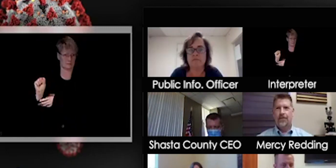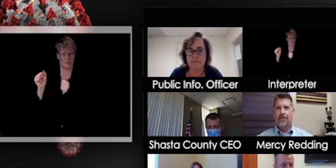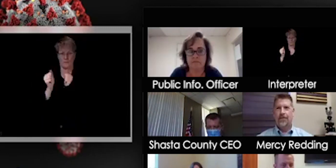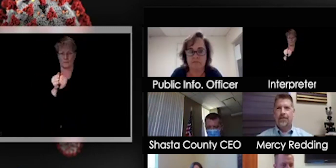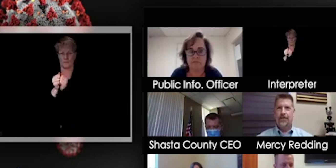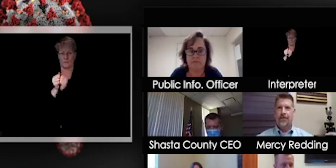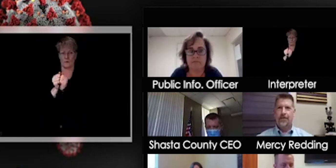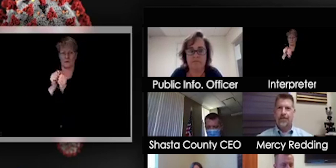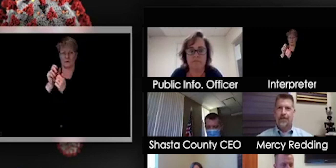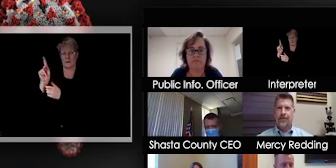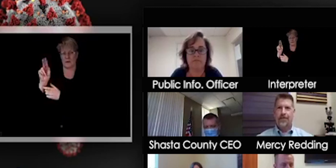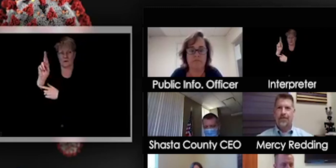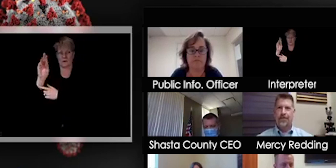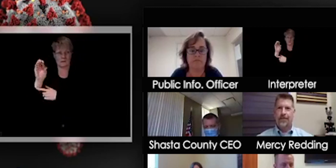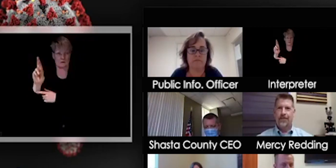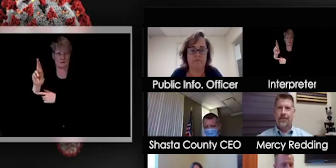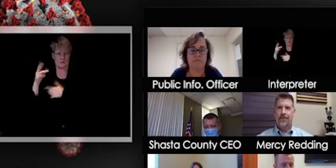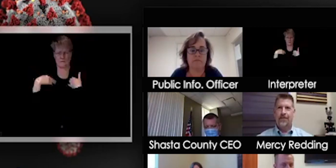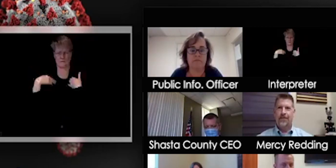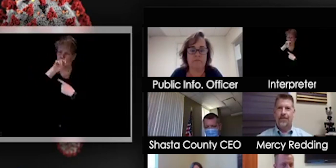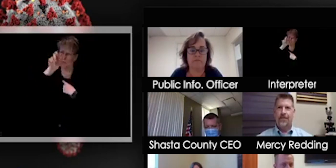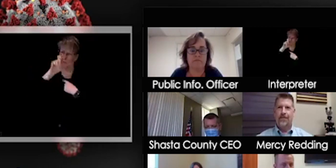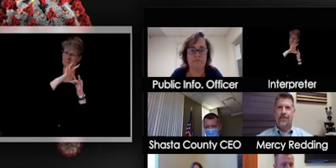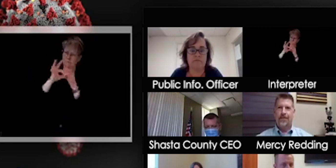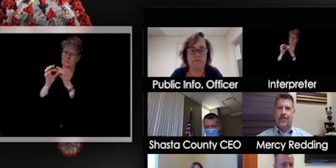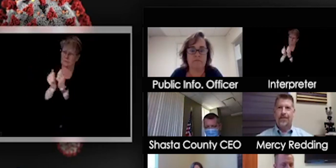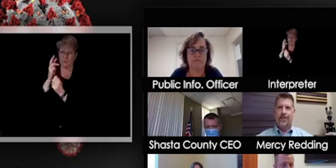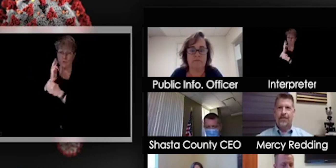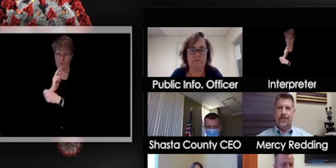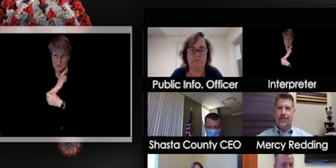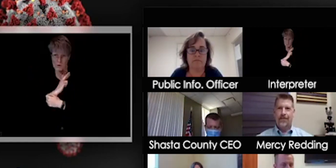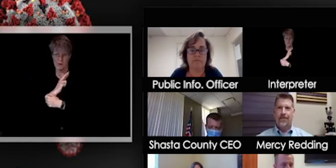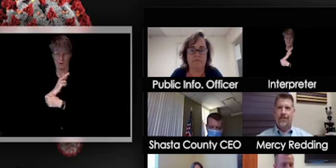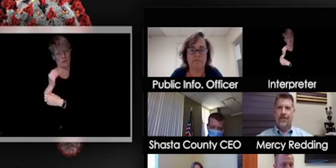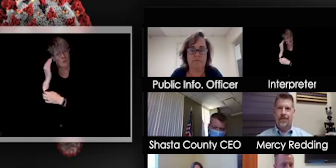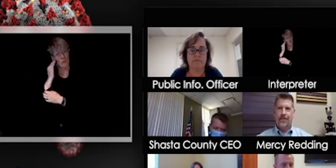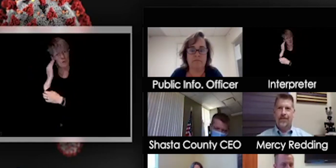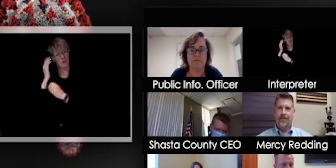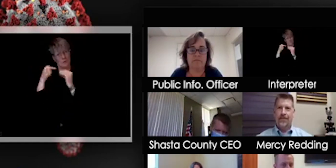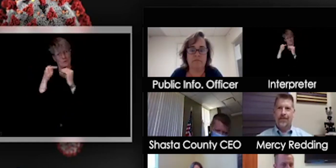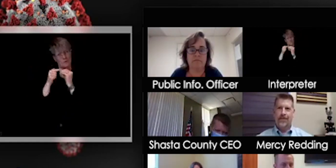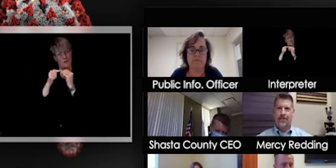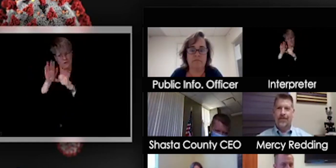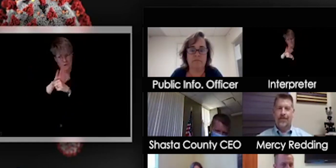know of any examples of the COVID-19 being spread at any local restaurants? Any Shasta